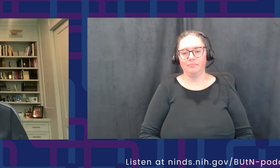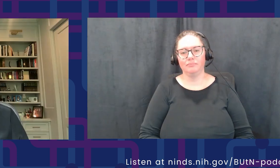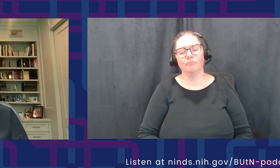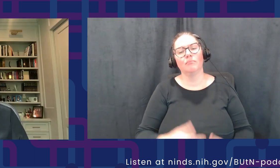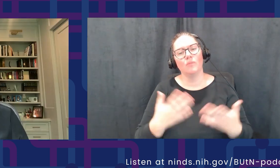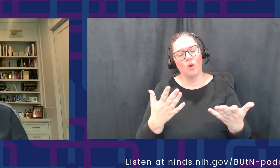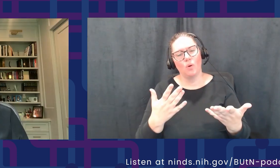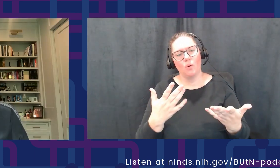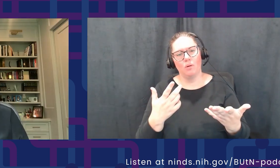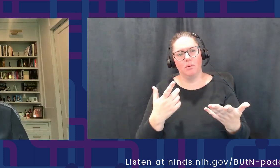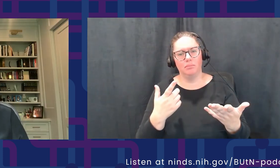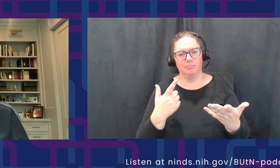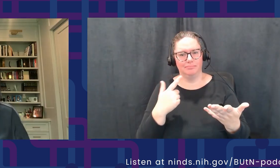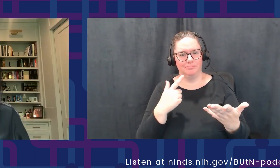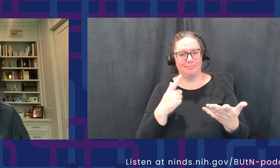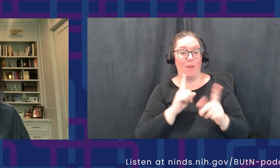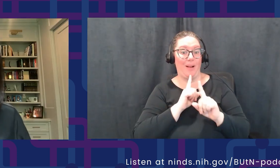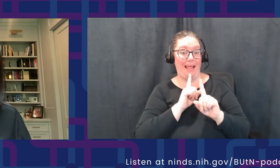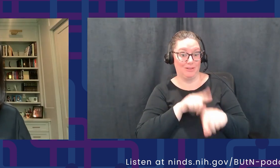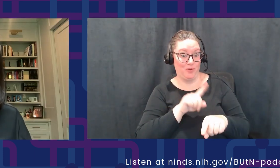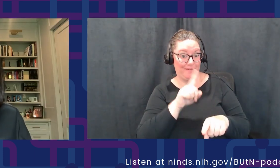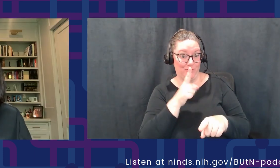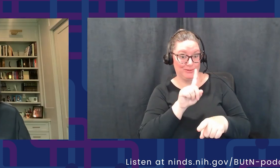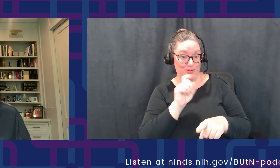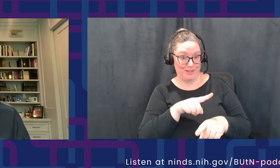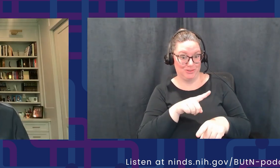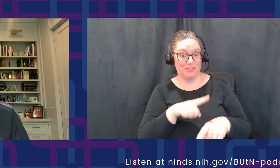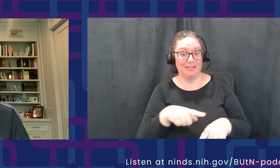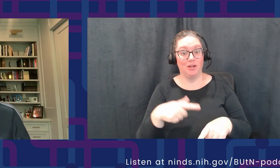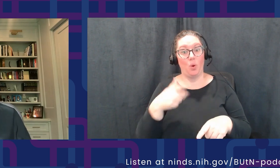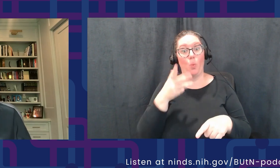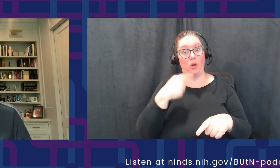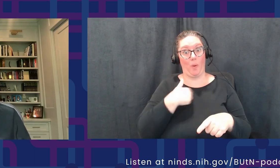Huda Zoghbi: Let me answer the first question, which is when do I prefer people ask questions.